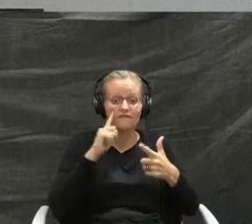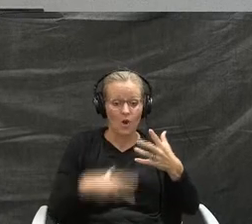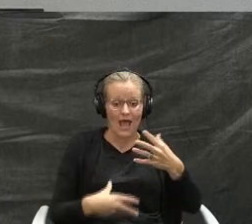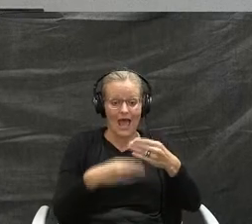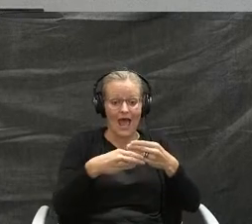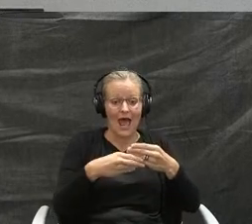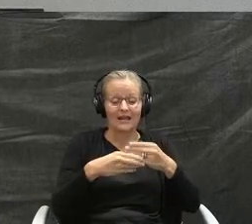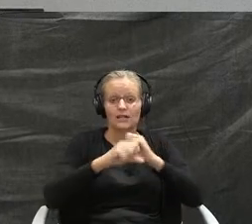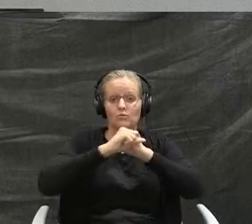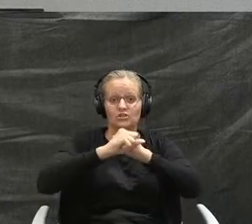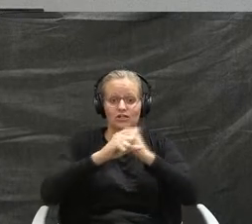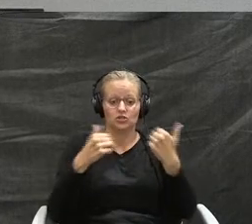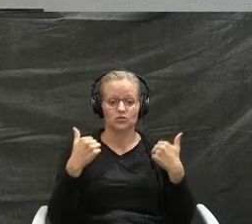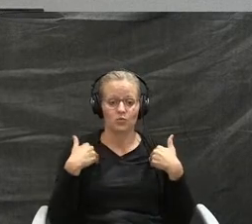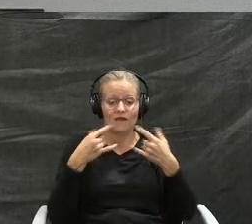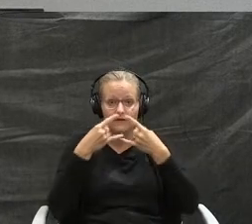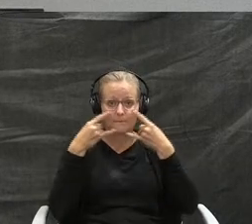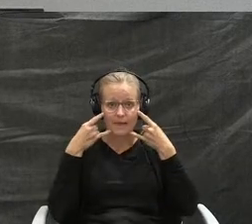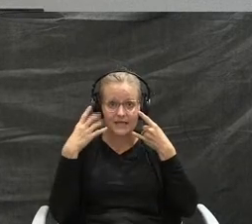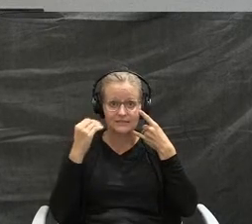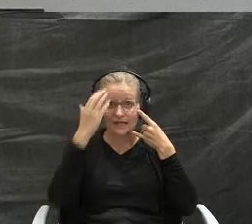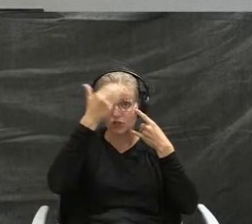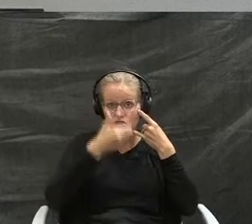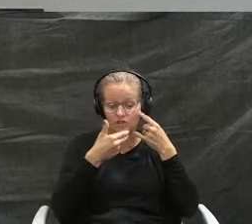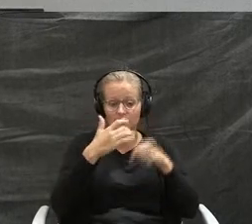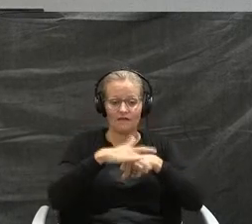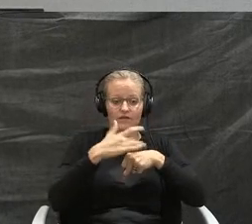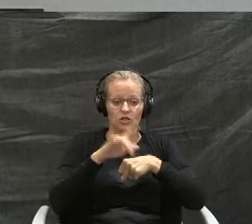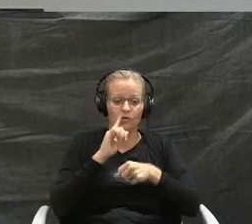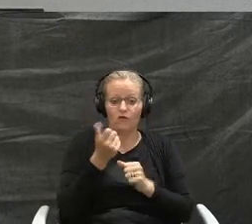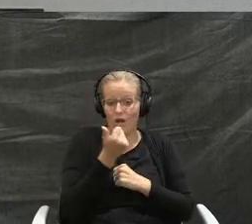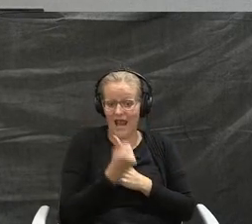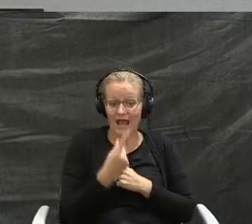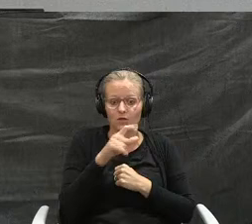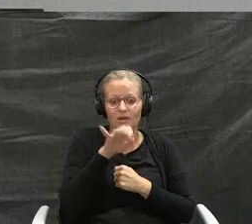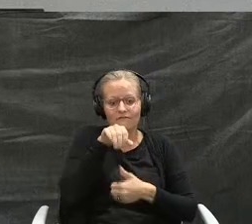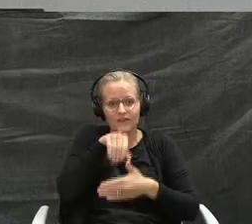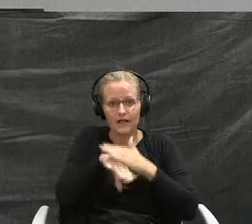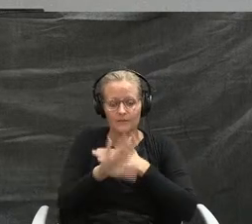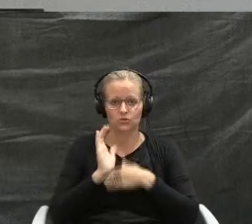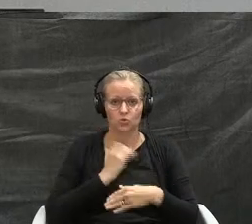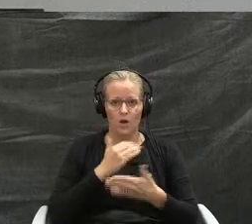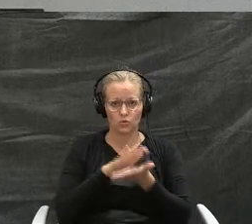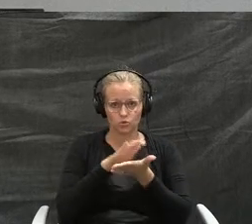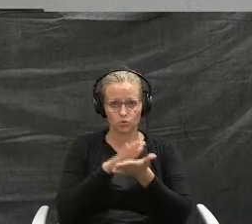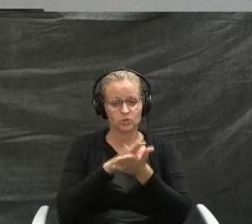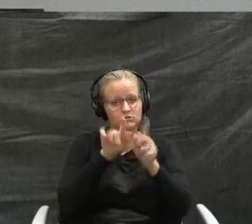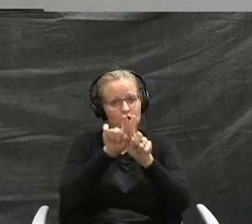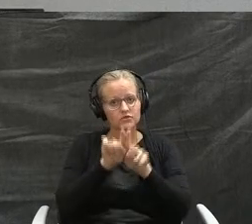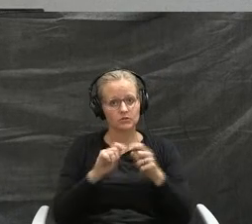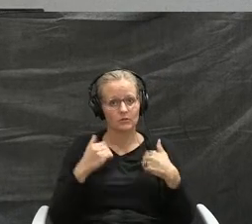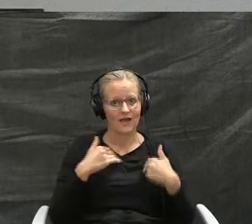for everyone who will be in the schools. As I said, we have the KN 95 mask that can be